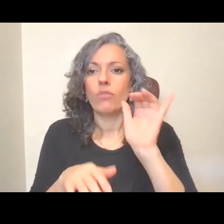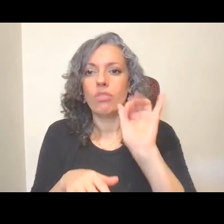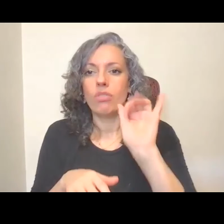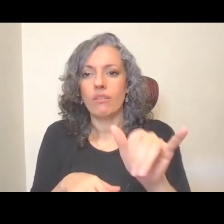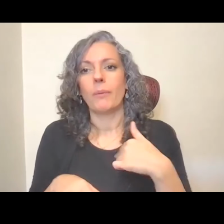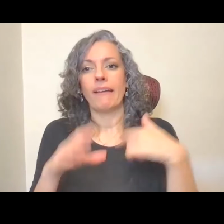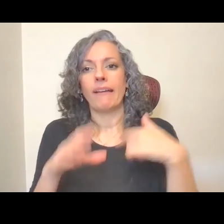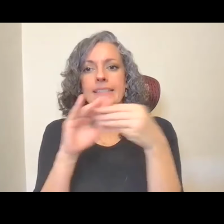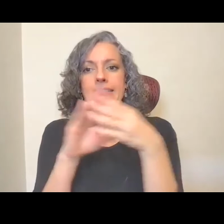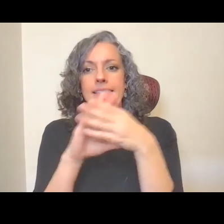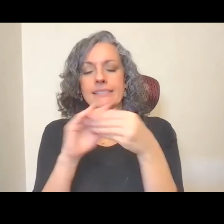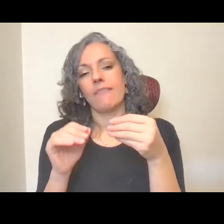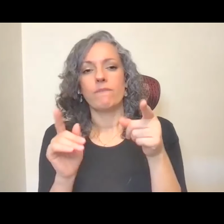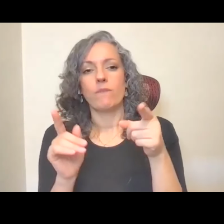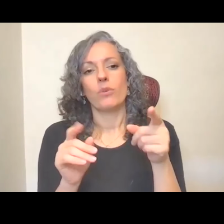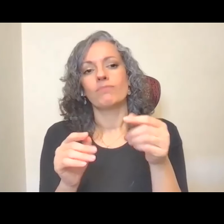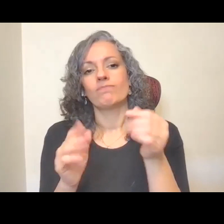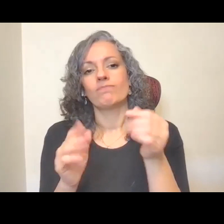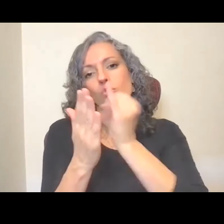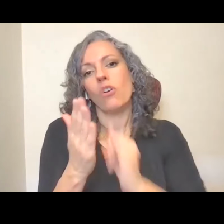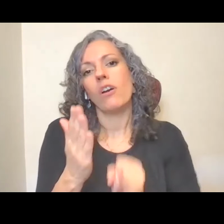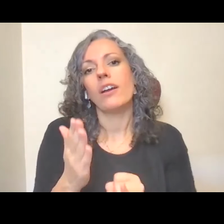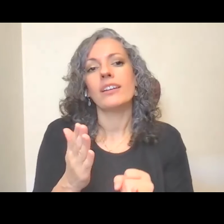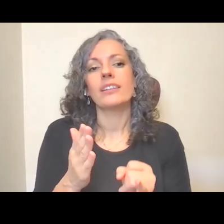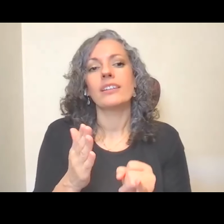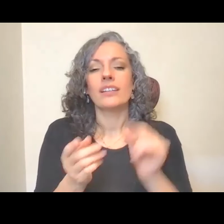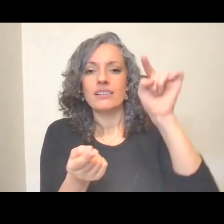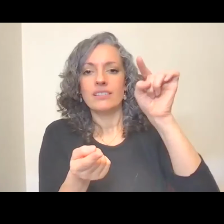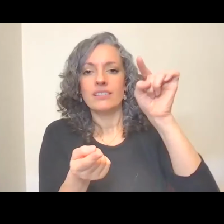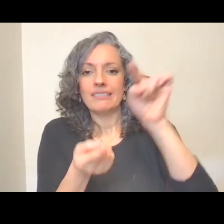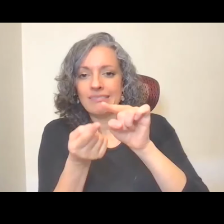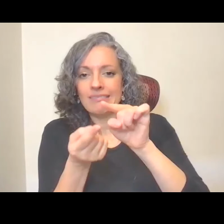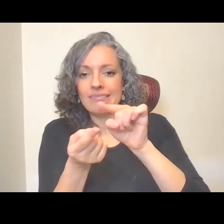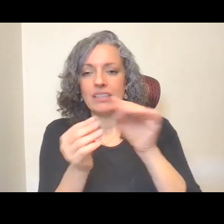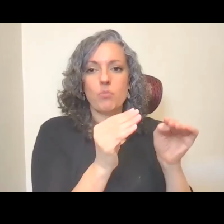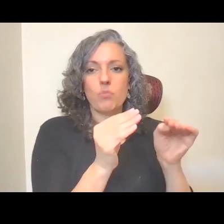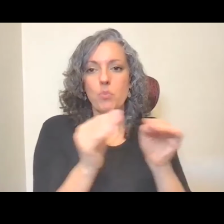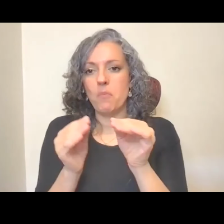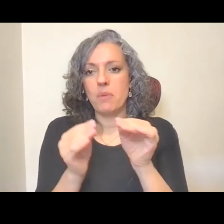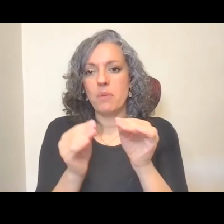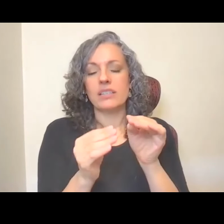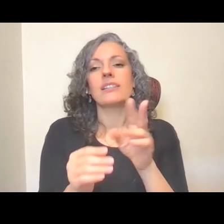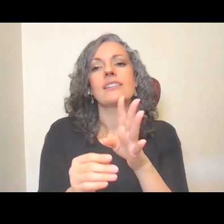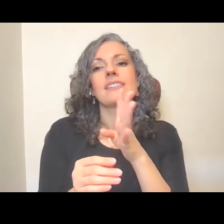and prefers reduced motion, discuss directly with the developer team and test it with